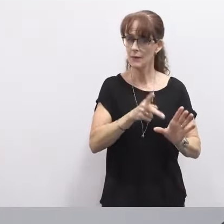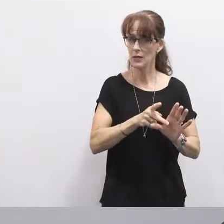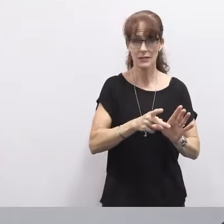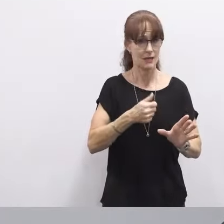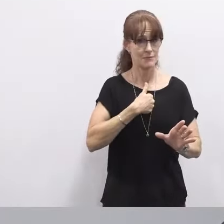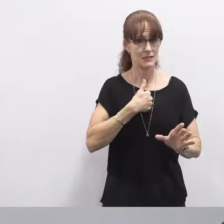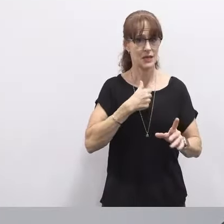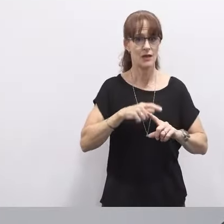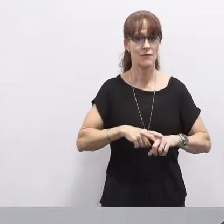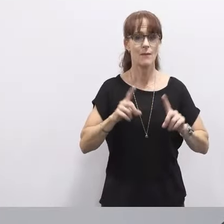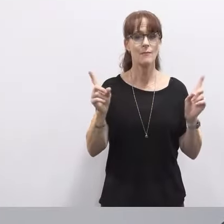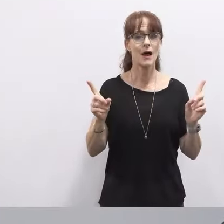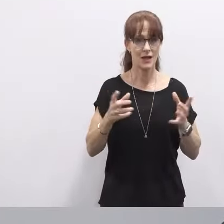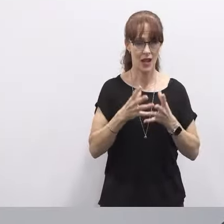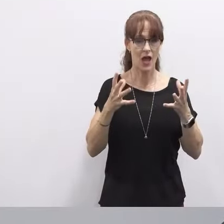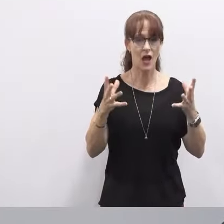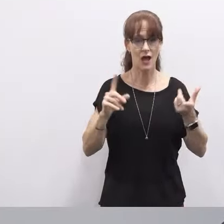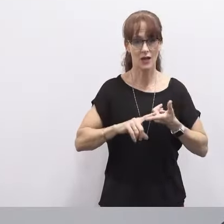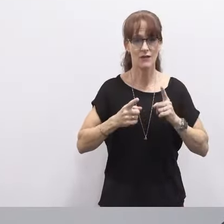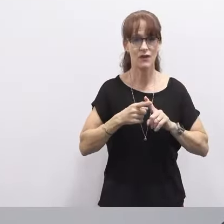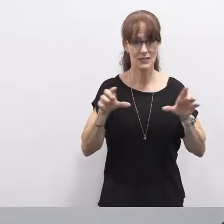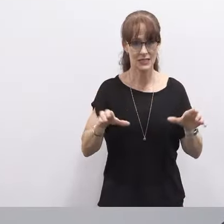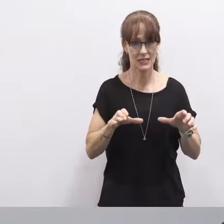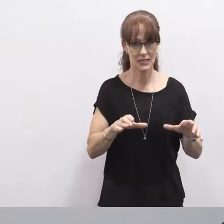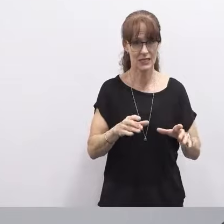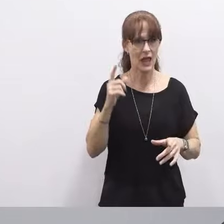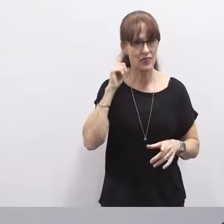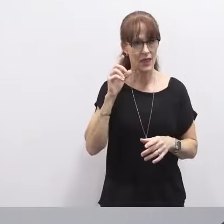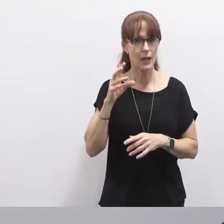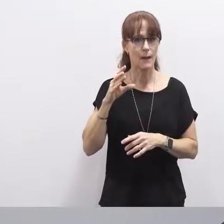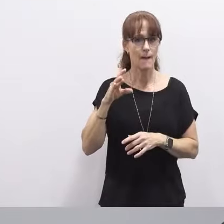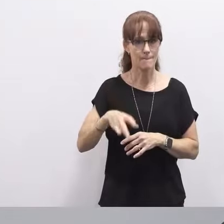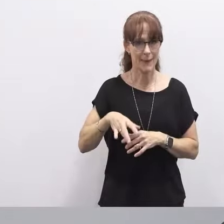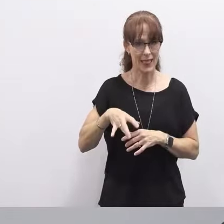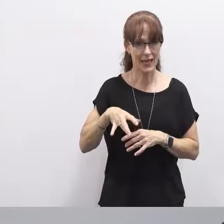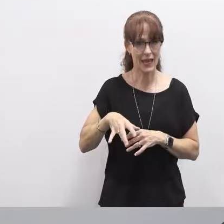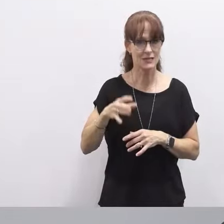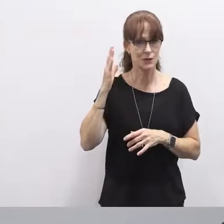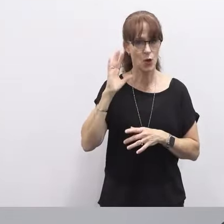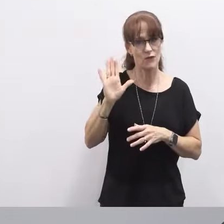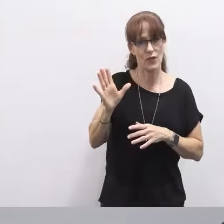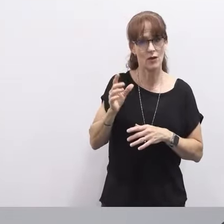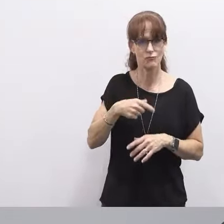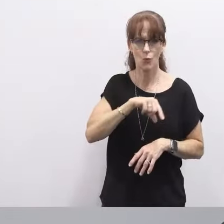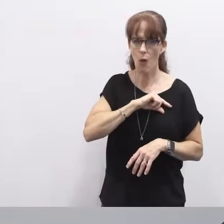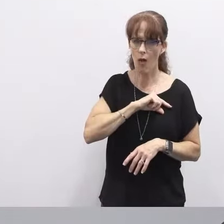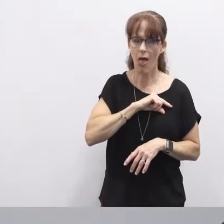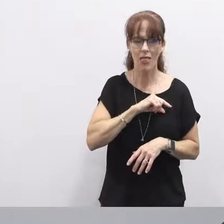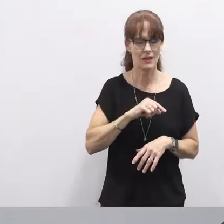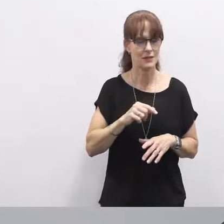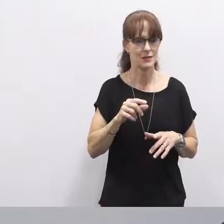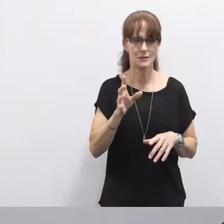but I had lots and lots of friends that did, and I think Millikan's been known for their quality speech and debate programs over the years.